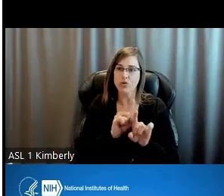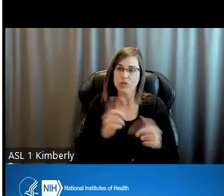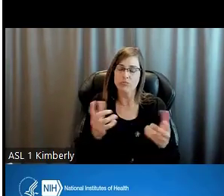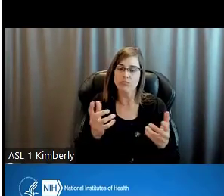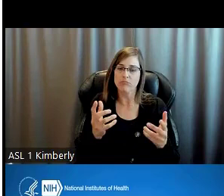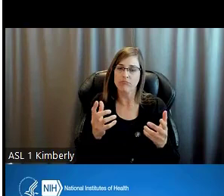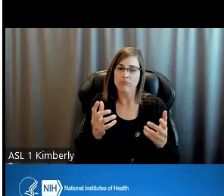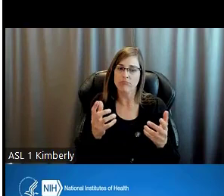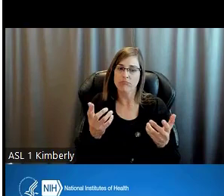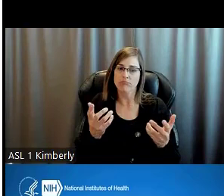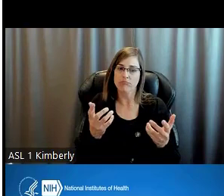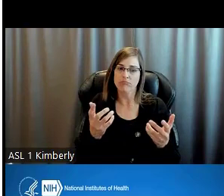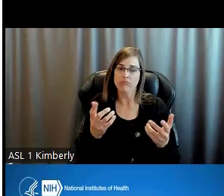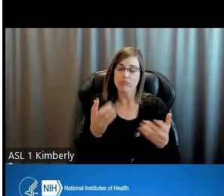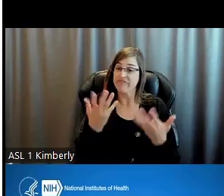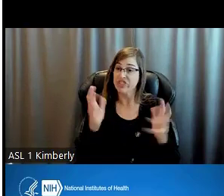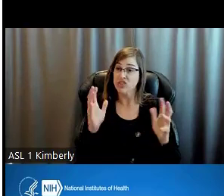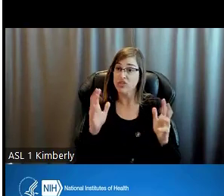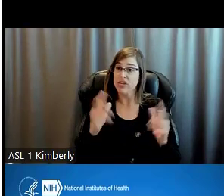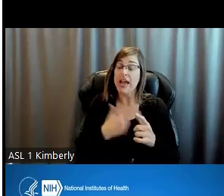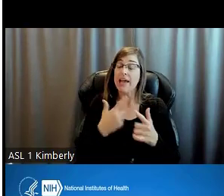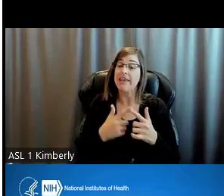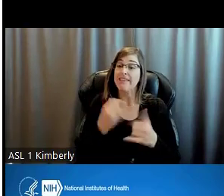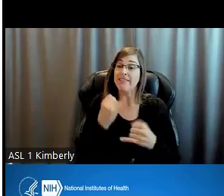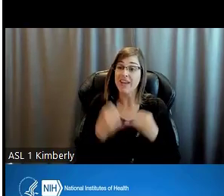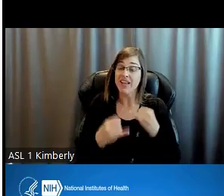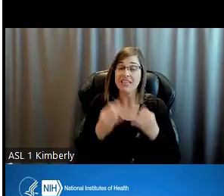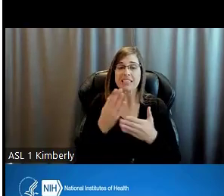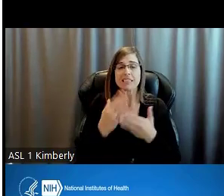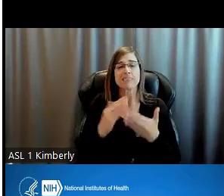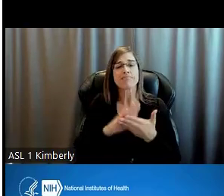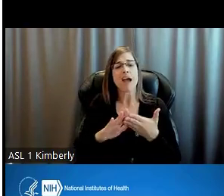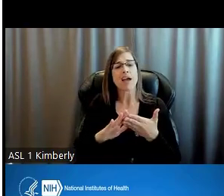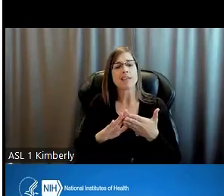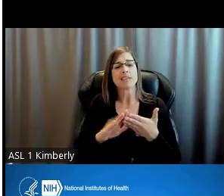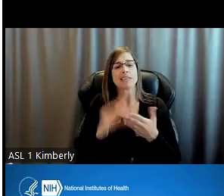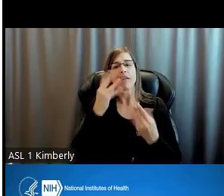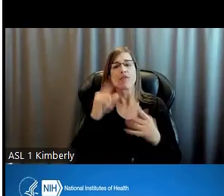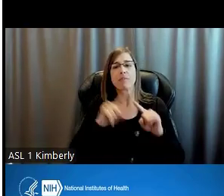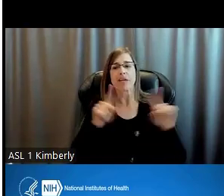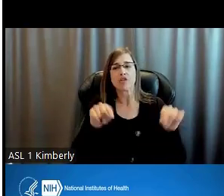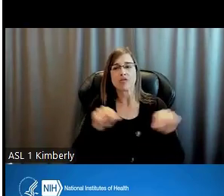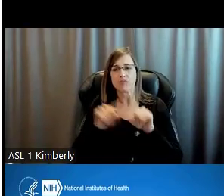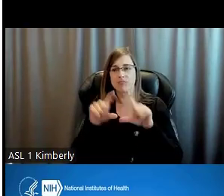And then finally, there are some really nice infographics that talk about the various types